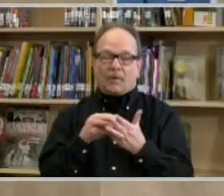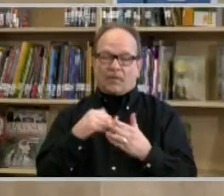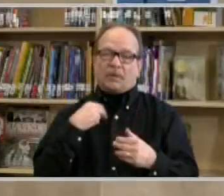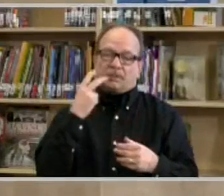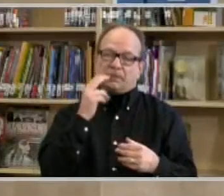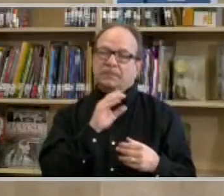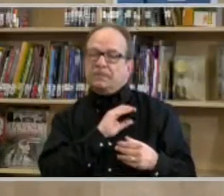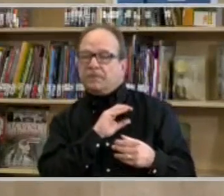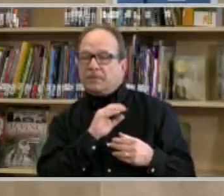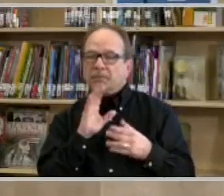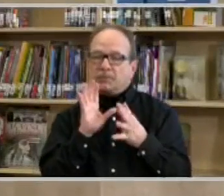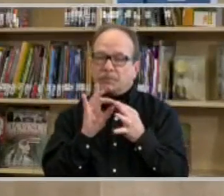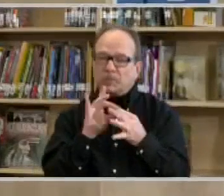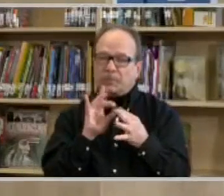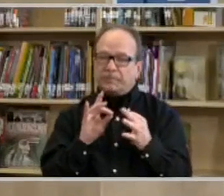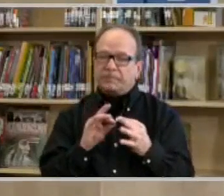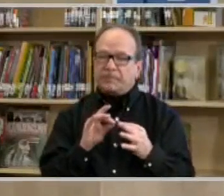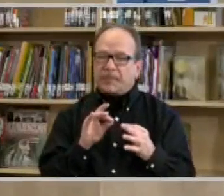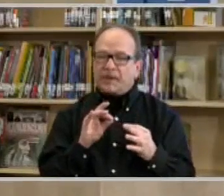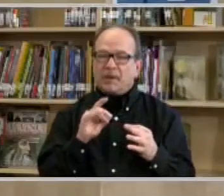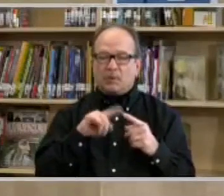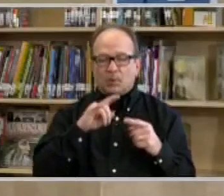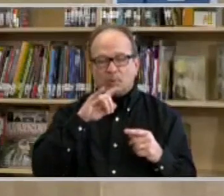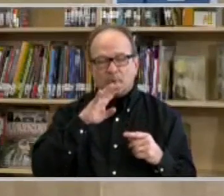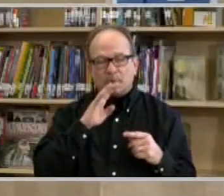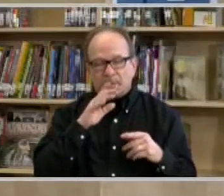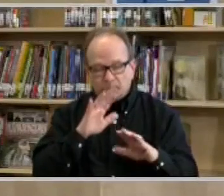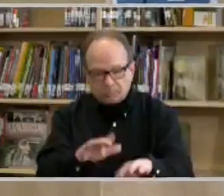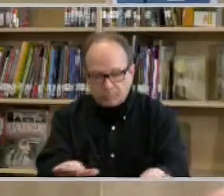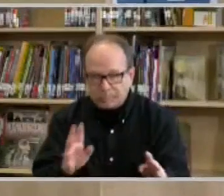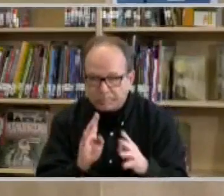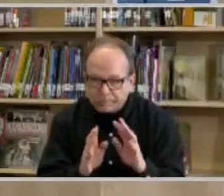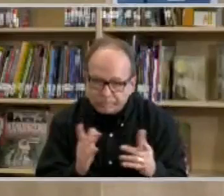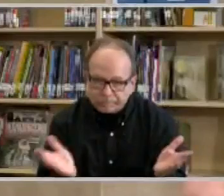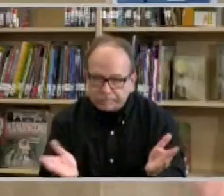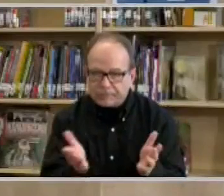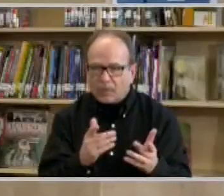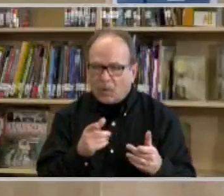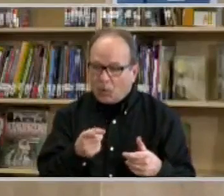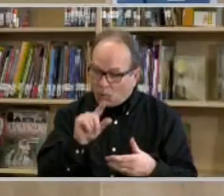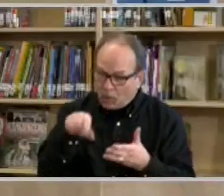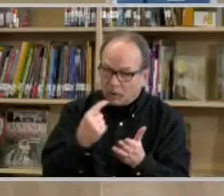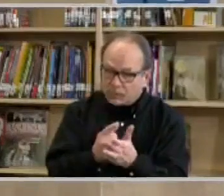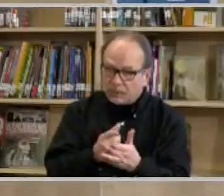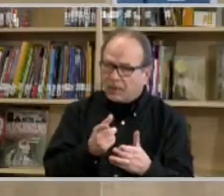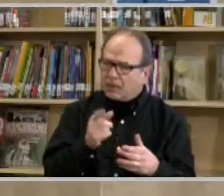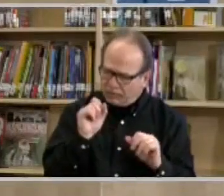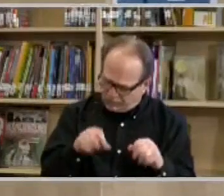SEE THAT, I'VE SEEN POLICEMEN, YOU KNOW, TALK TO ME, YOU KNOW THESE KIDS ARE JUST NOT